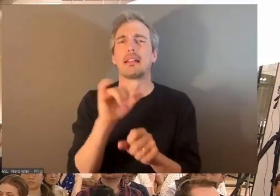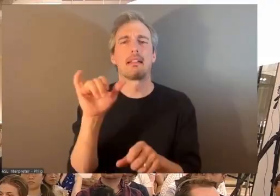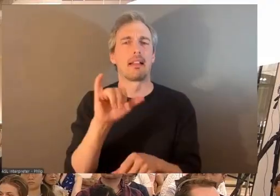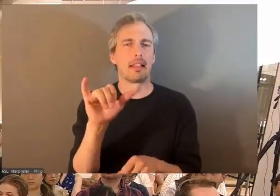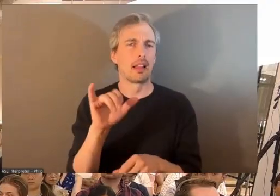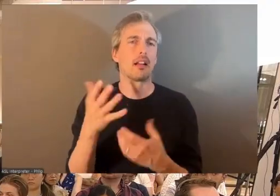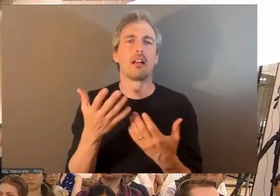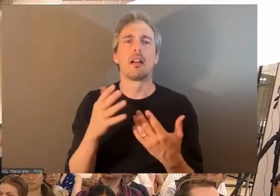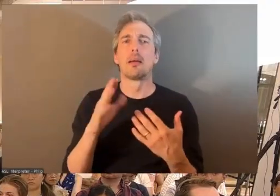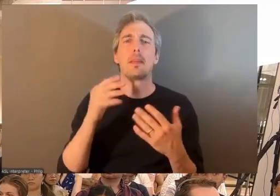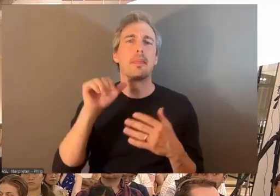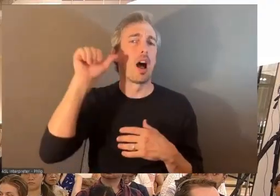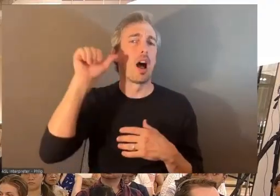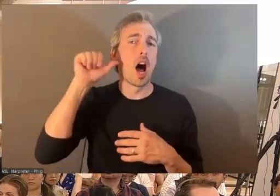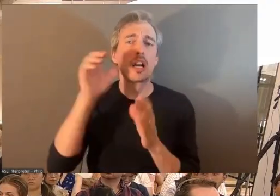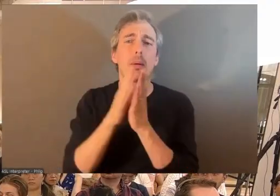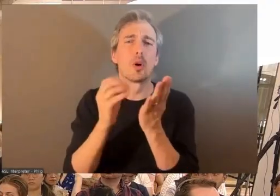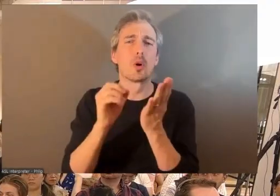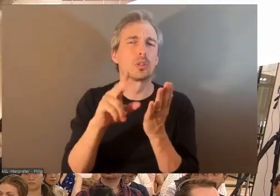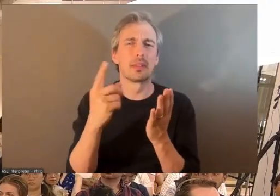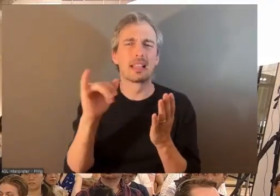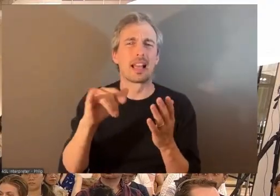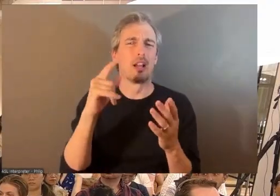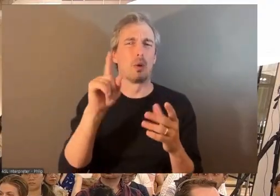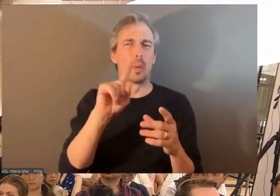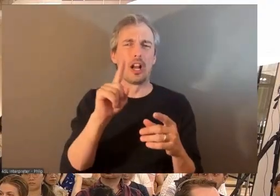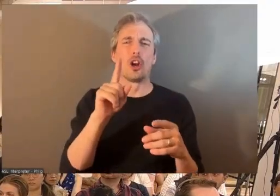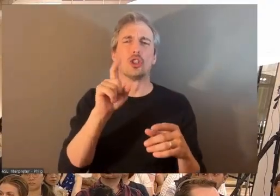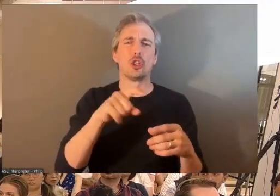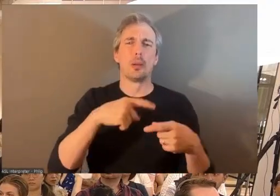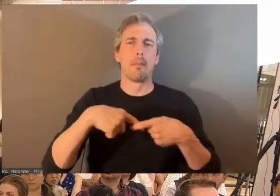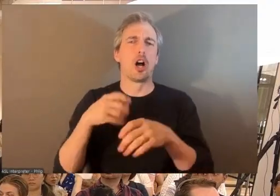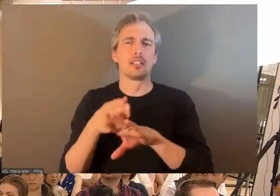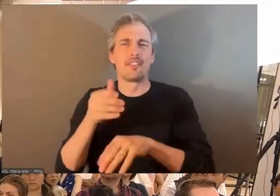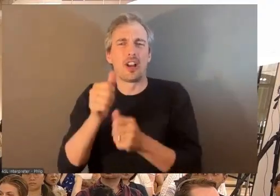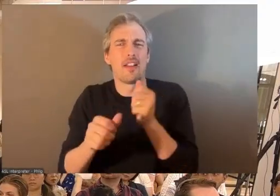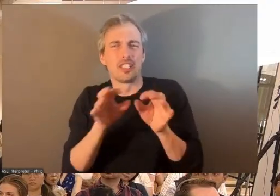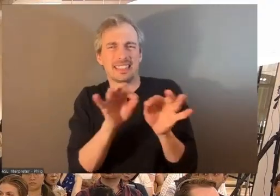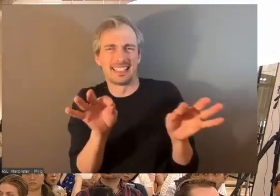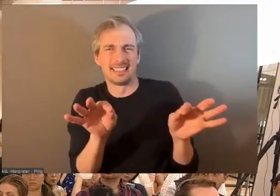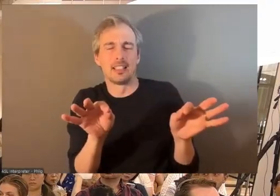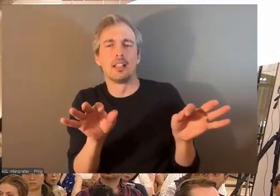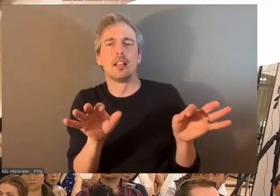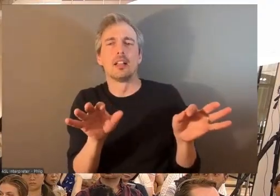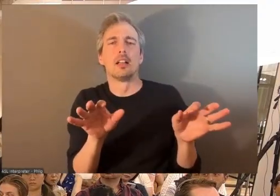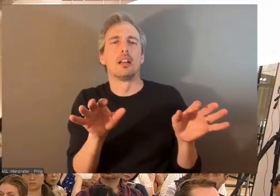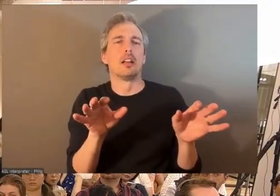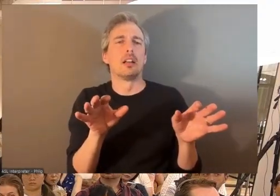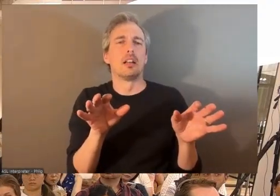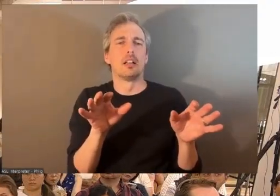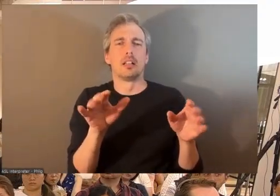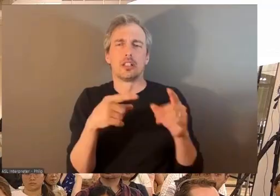see what that looks like in practice. Because some of these things are a little unclear on what kinds of standards I should be aiming for.